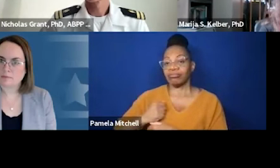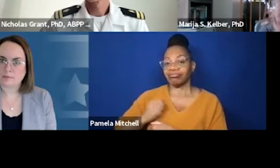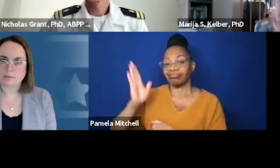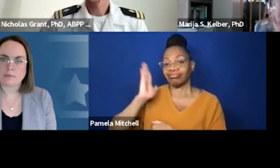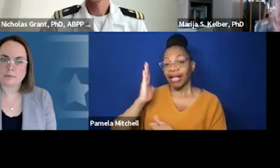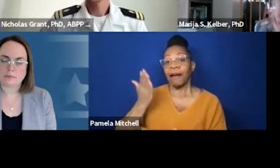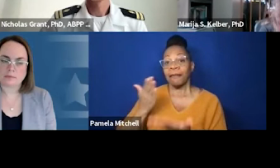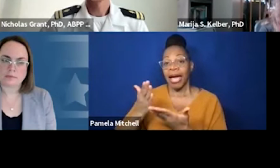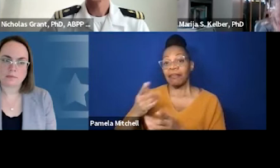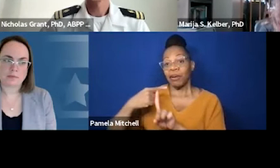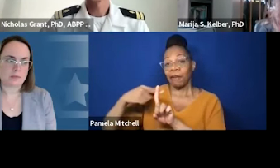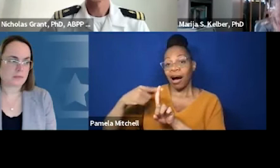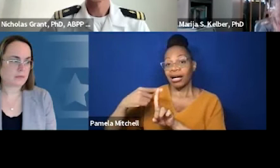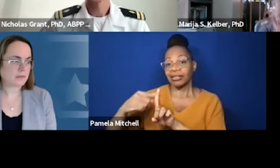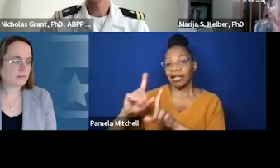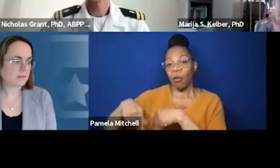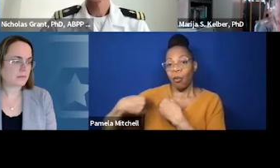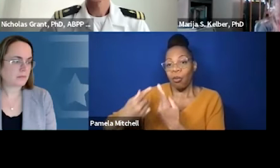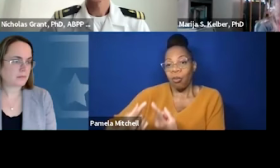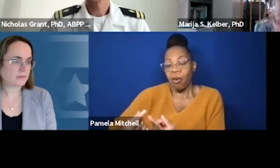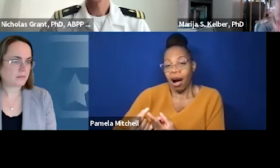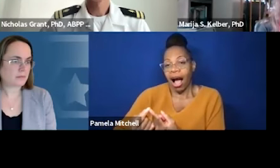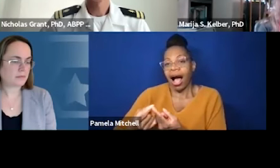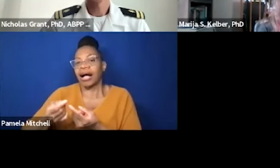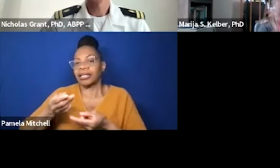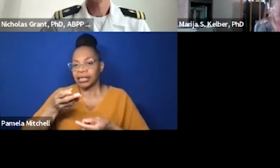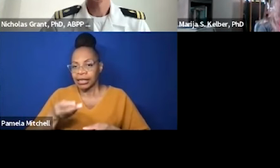as they work through their criminal justice situations.